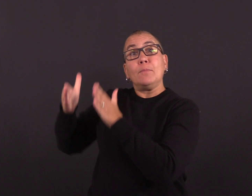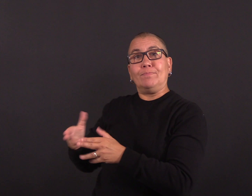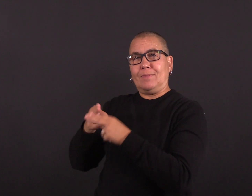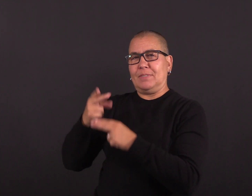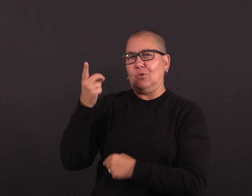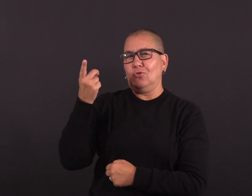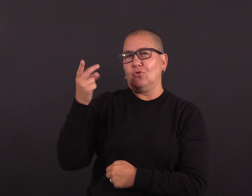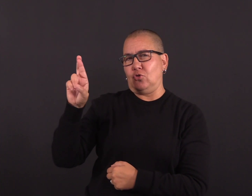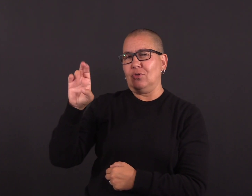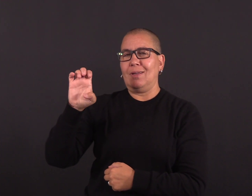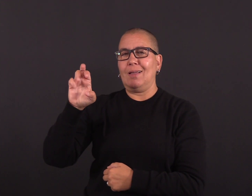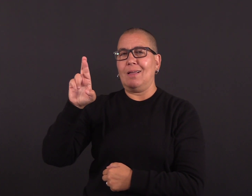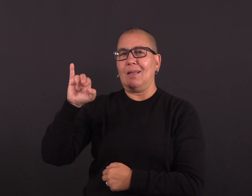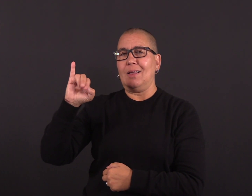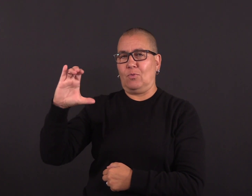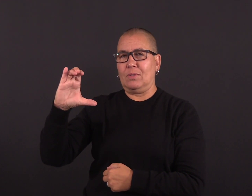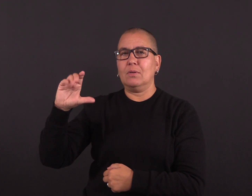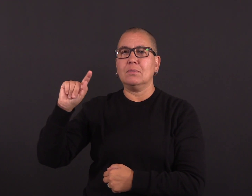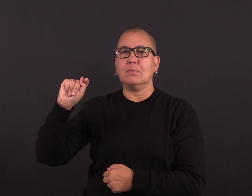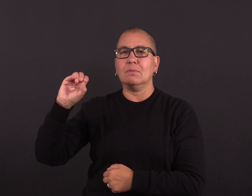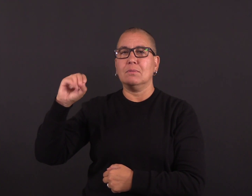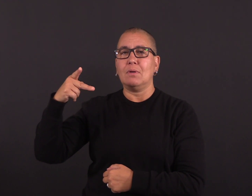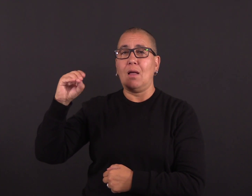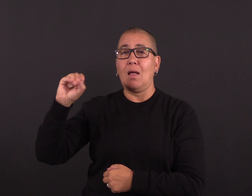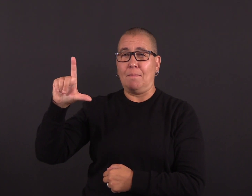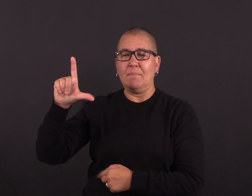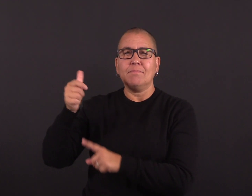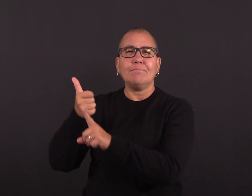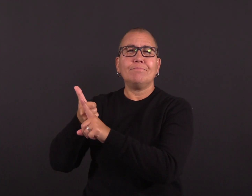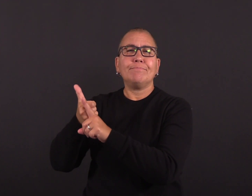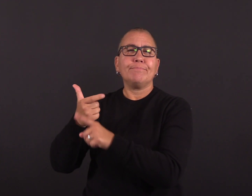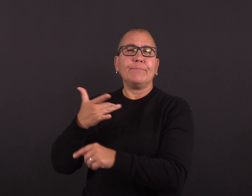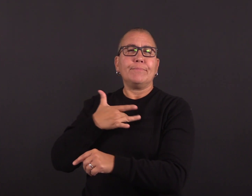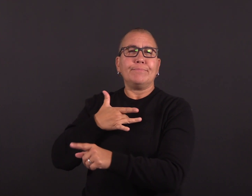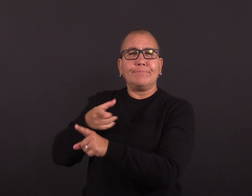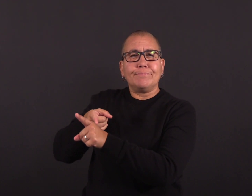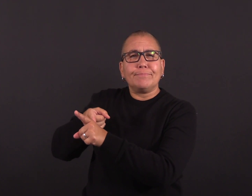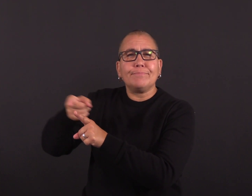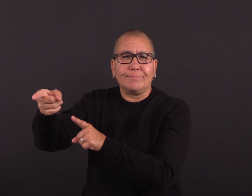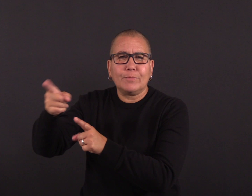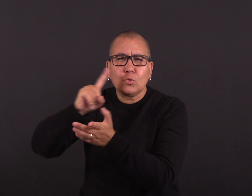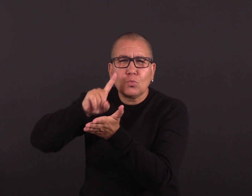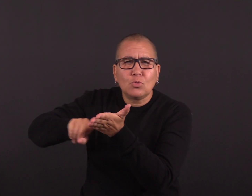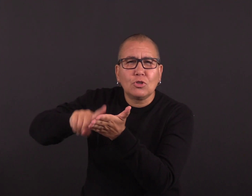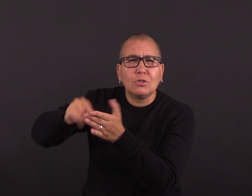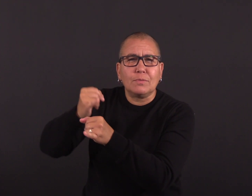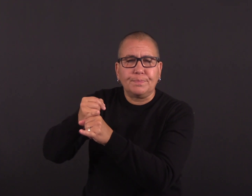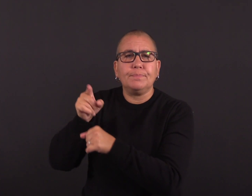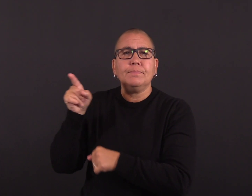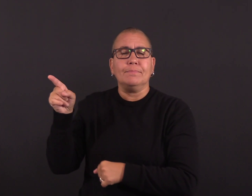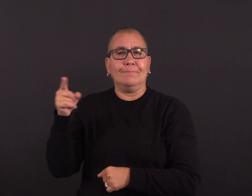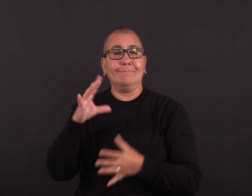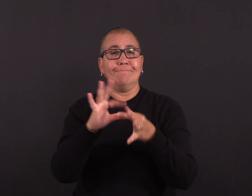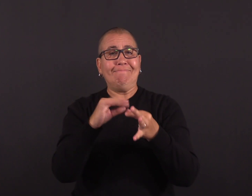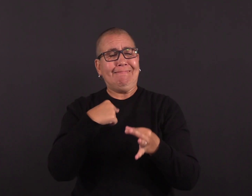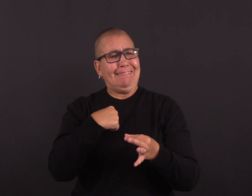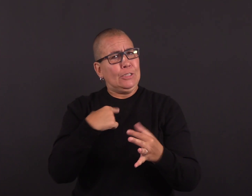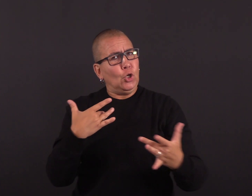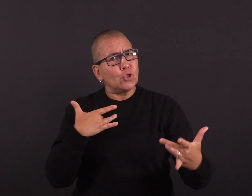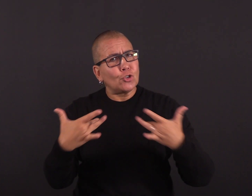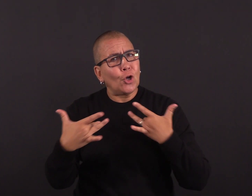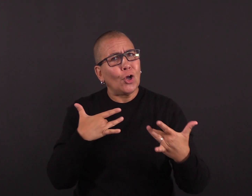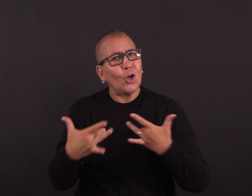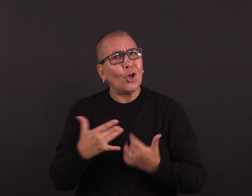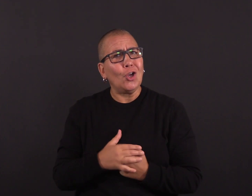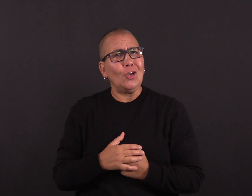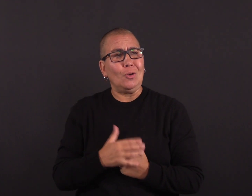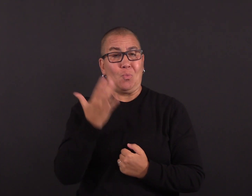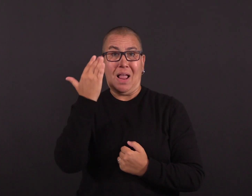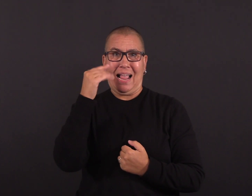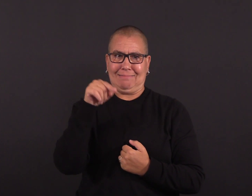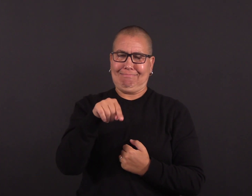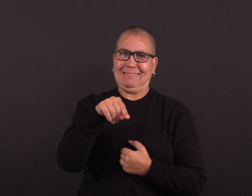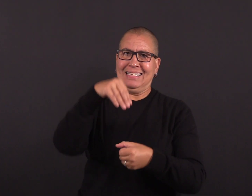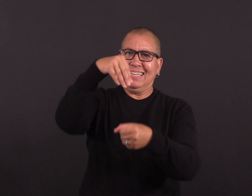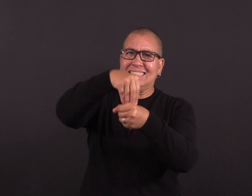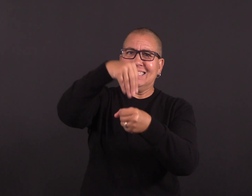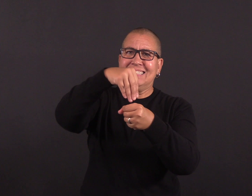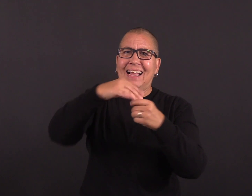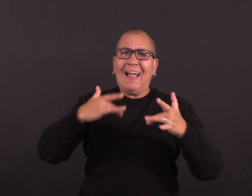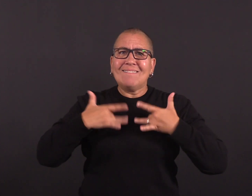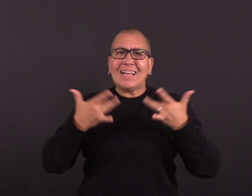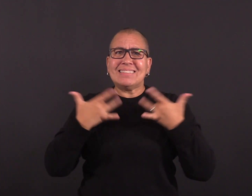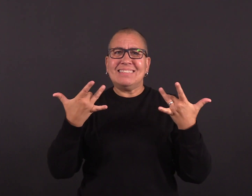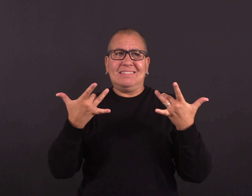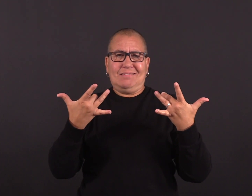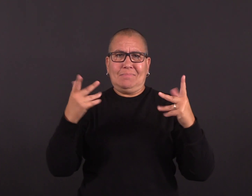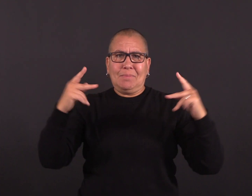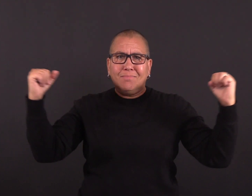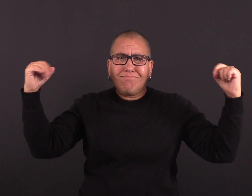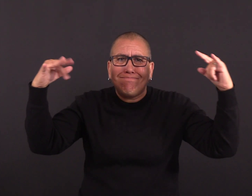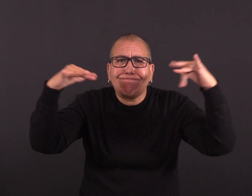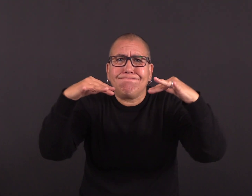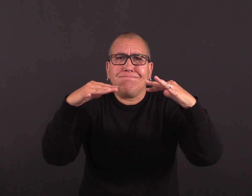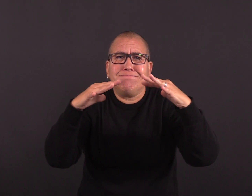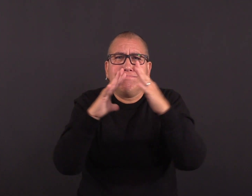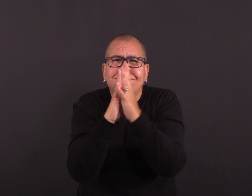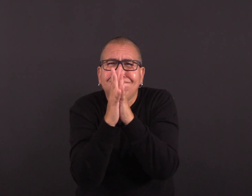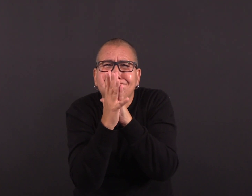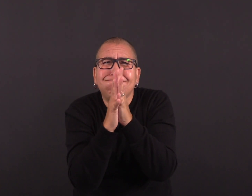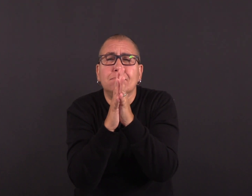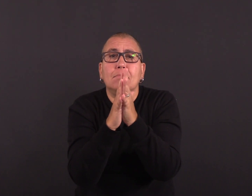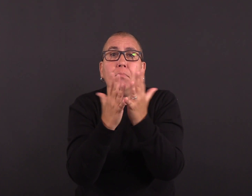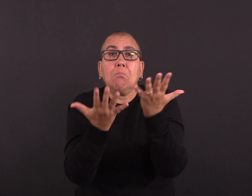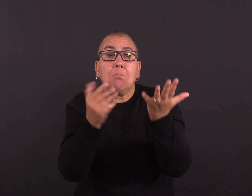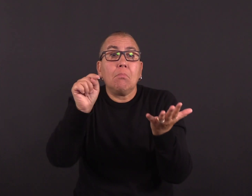will plateau,” said Dr. Eric Topol, a cardiologist at the Scripps Translational Research Institute.